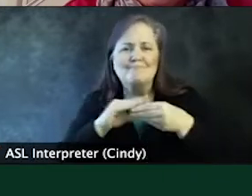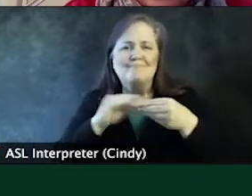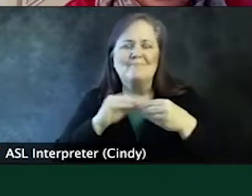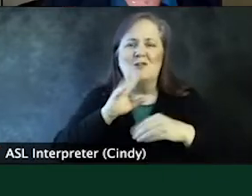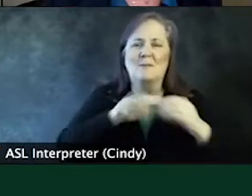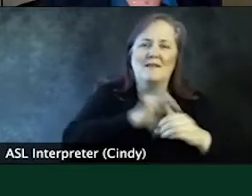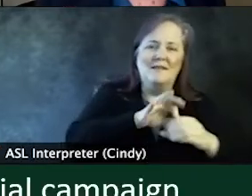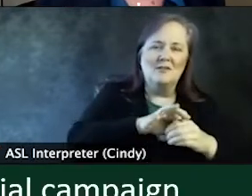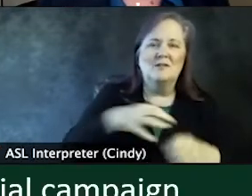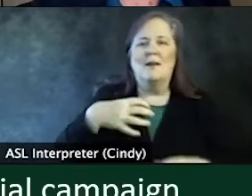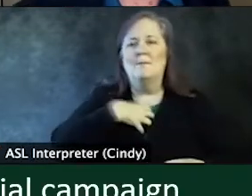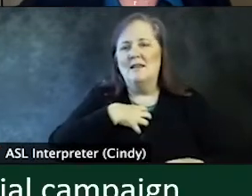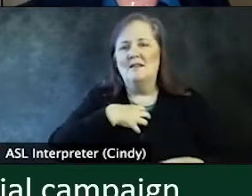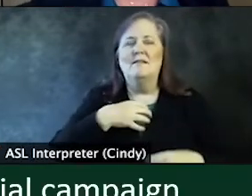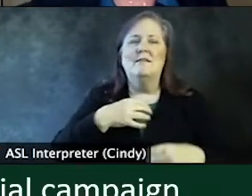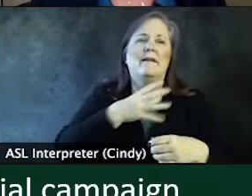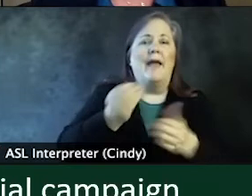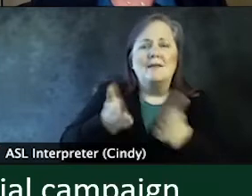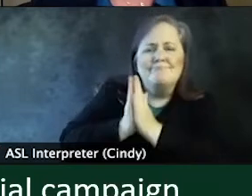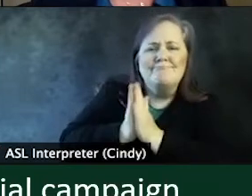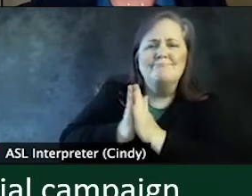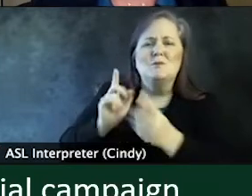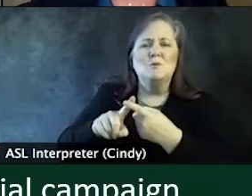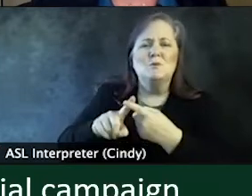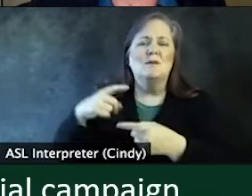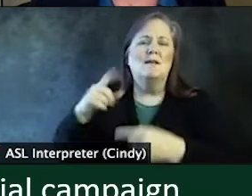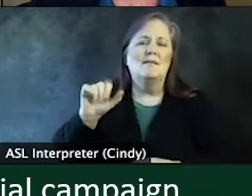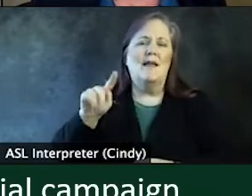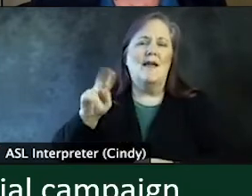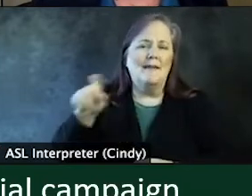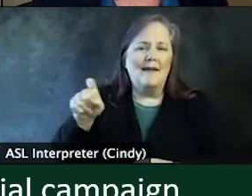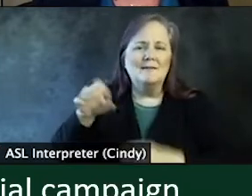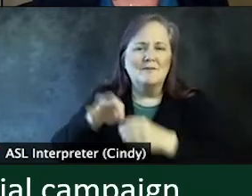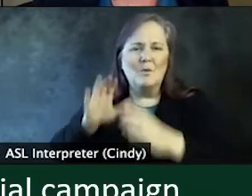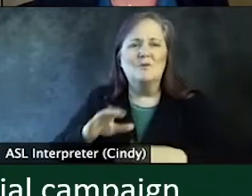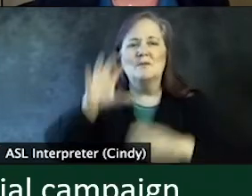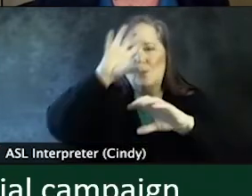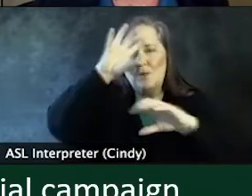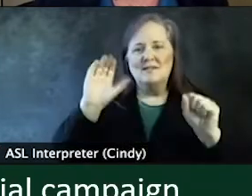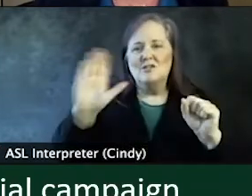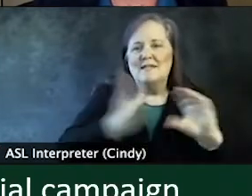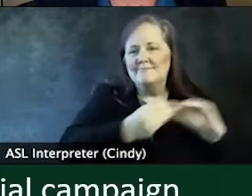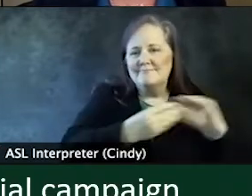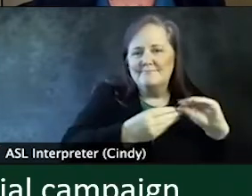Thank you. Okay, I just wanted to plug one more thing, which is we have a Project for an Informed Electorate event coming up on October 28th.